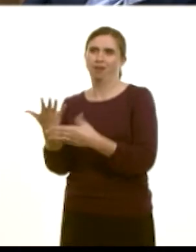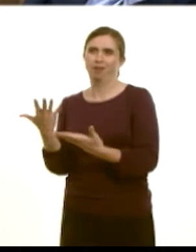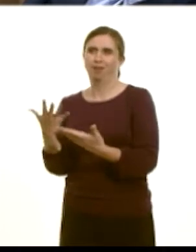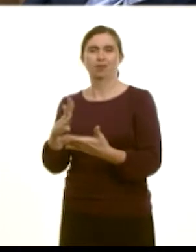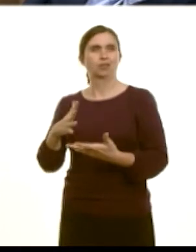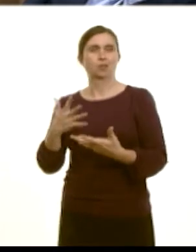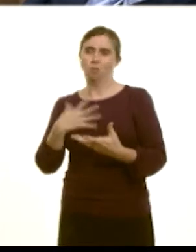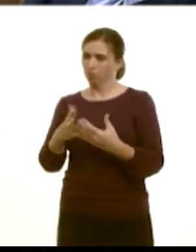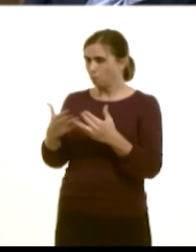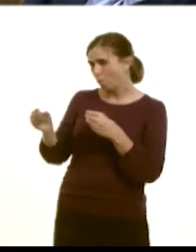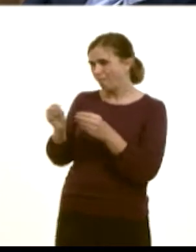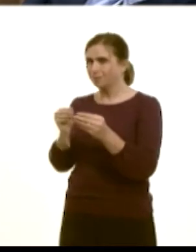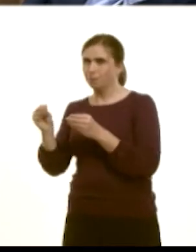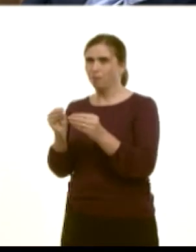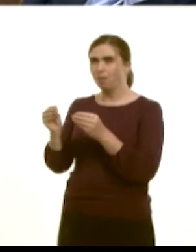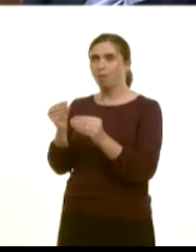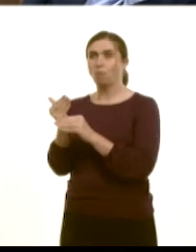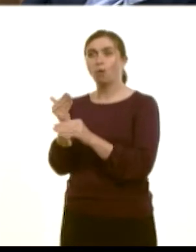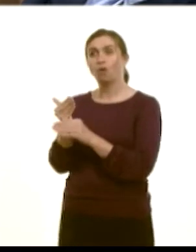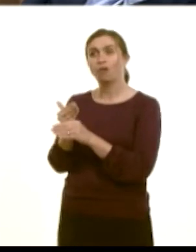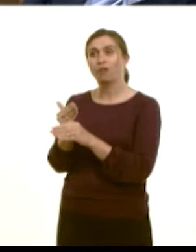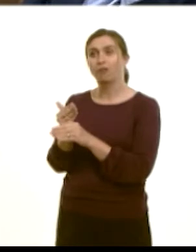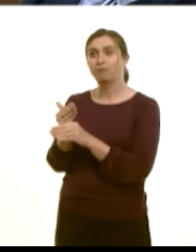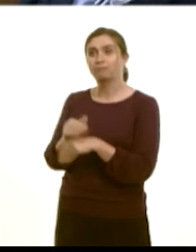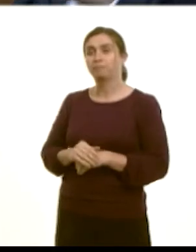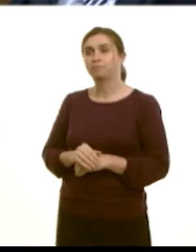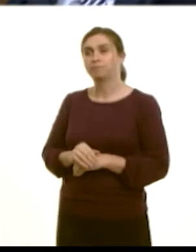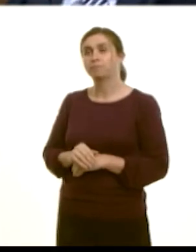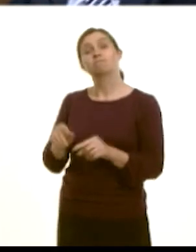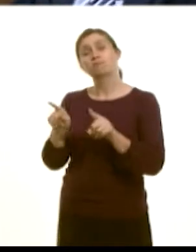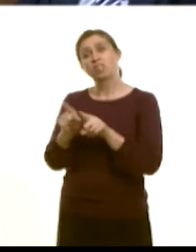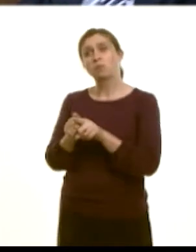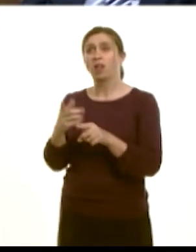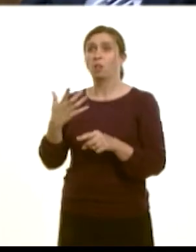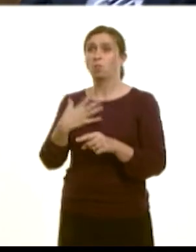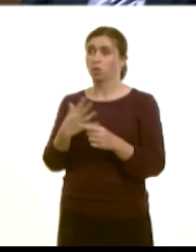further flexibility in the workforce. Carwyn Jones: We are also committed to increasing the number of women starting and growing businesses